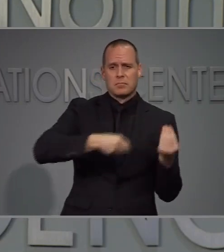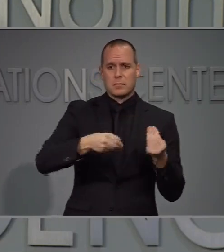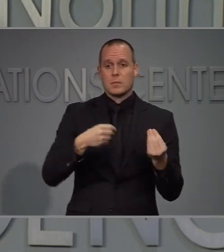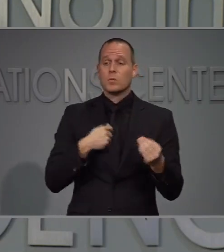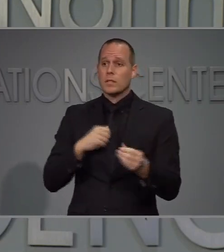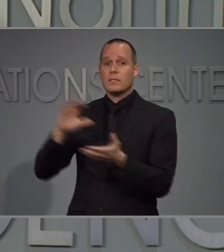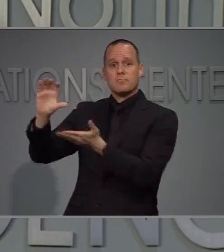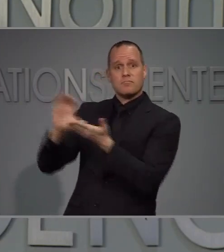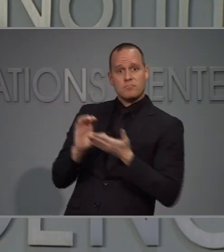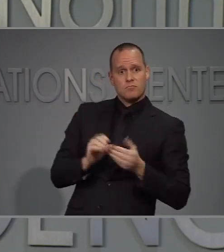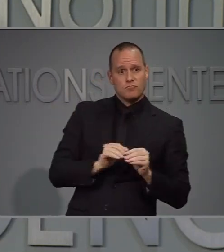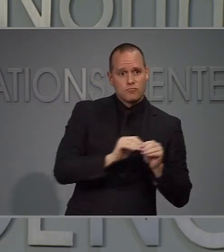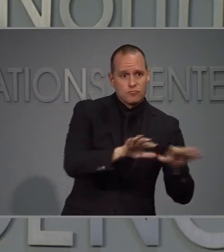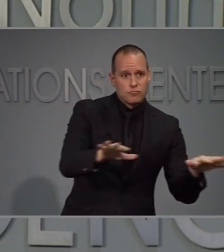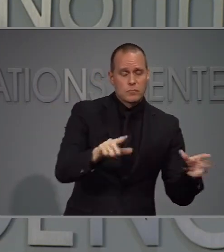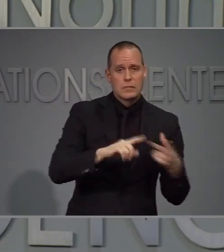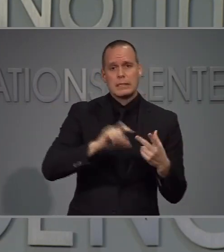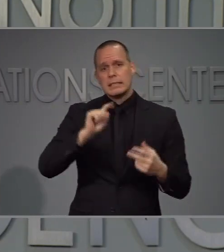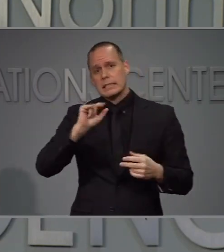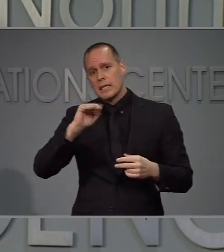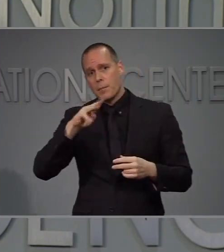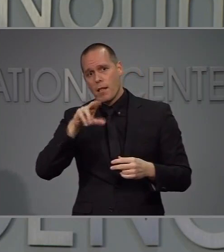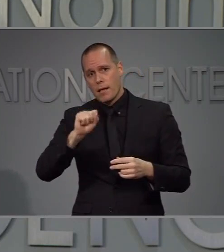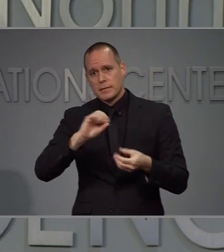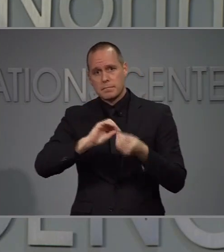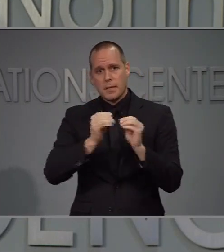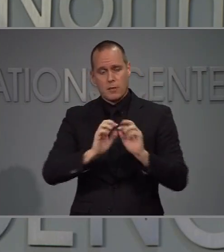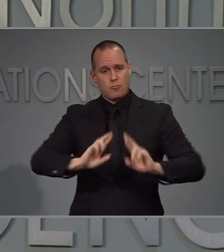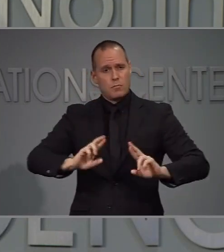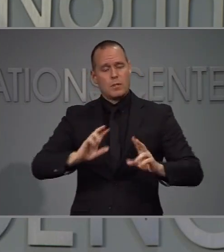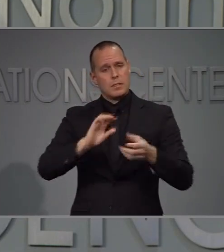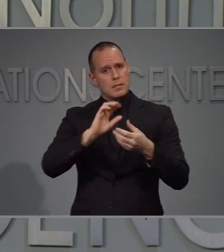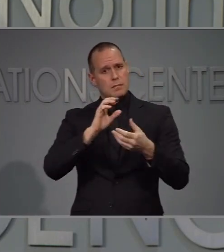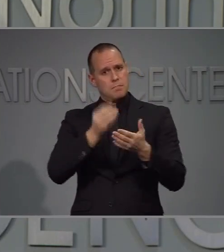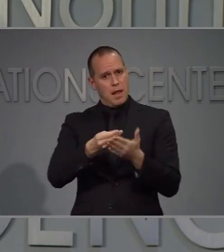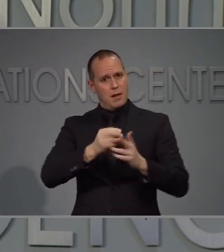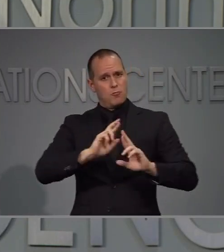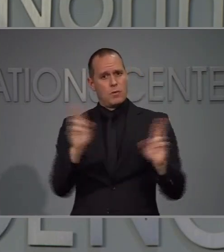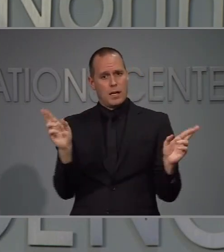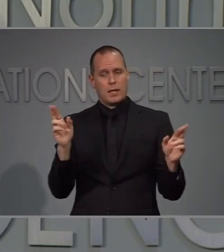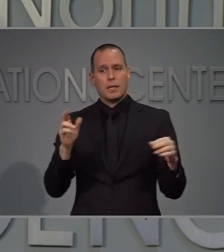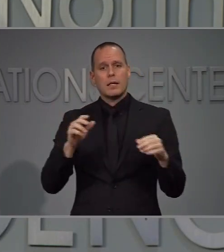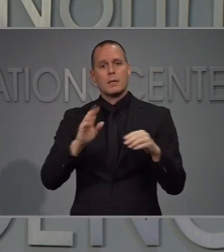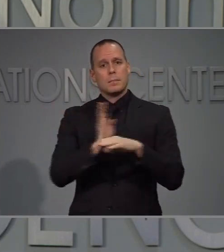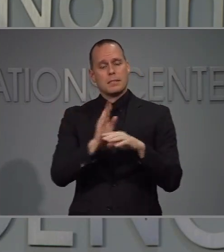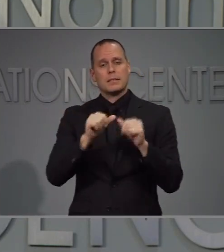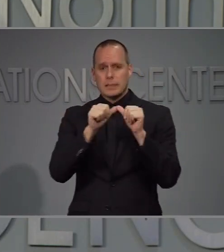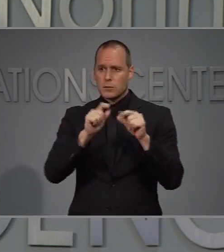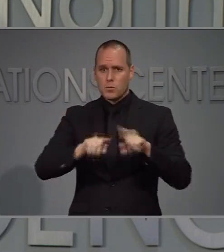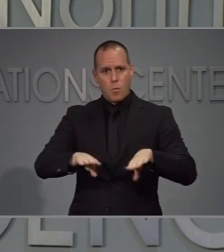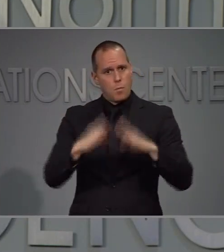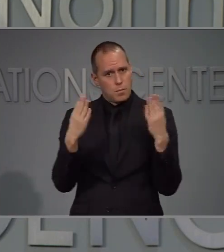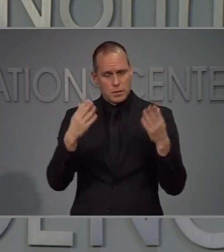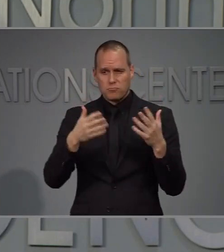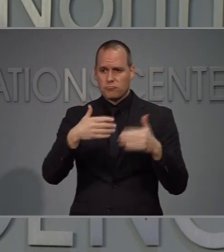ECONOMY MOVING. AND WE'RE HELPING. WITH UNEMPLOYMENT INSURANCE PAYMENTS. STIMULUS